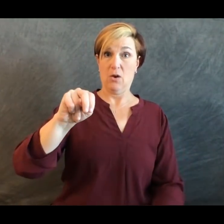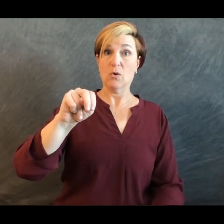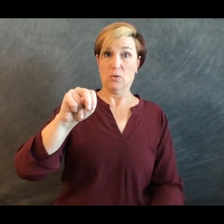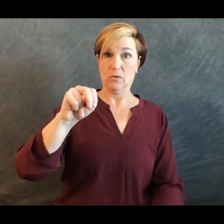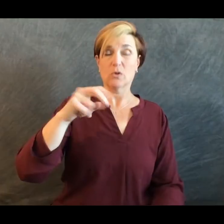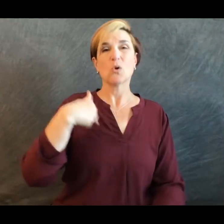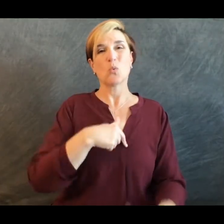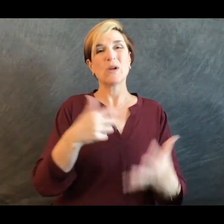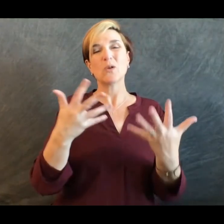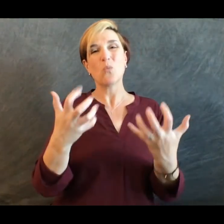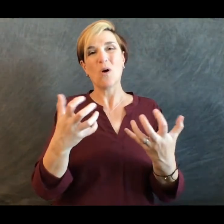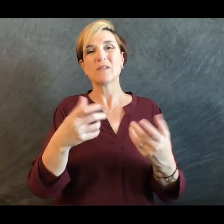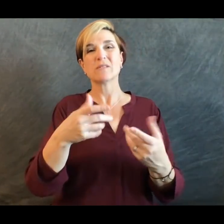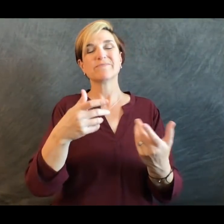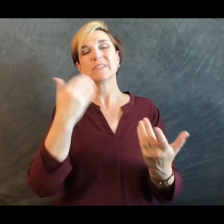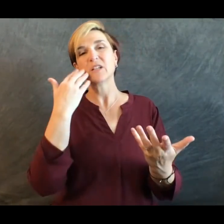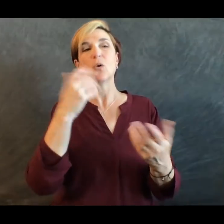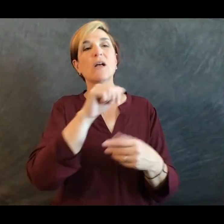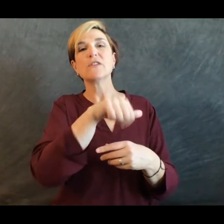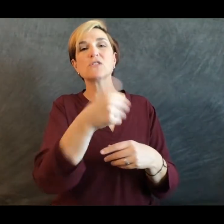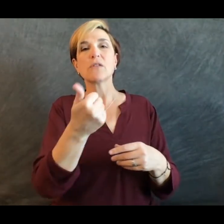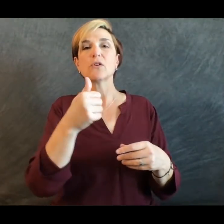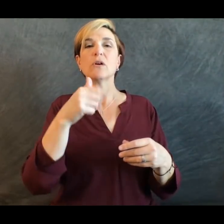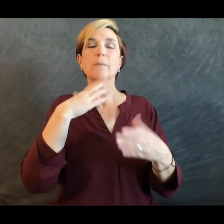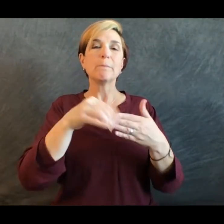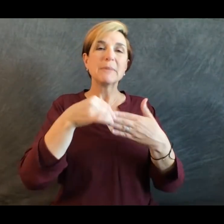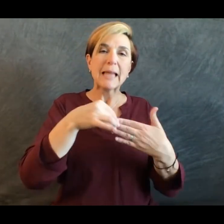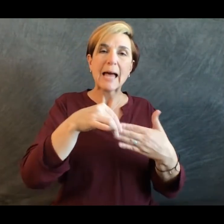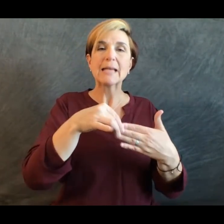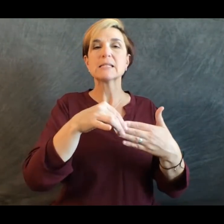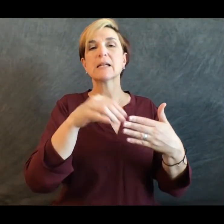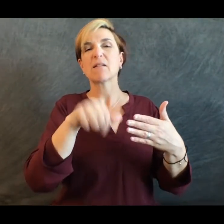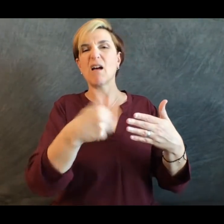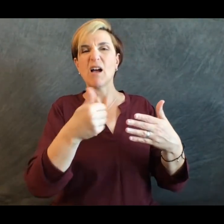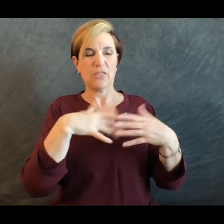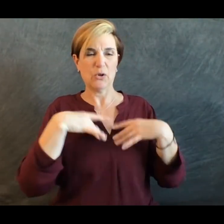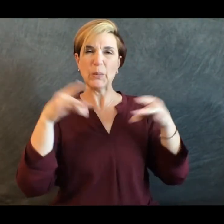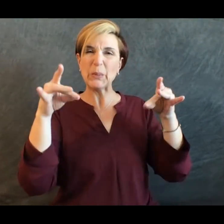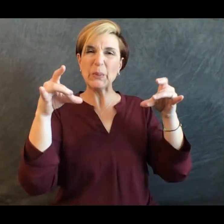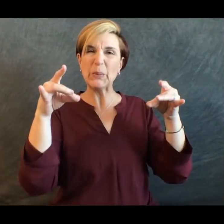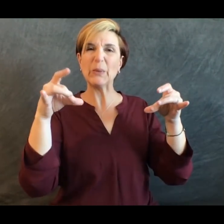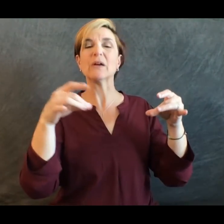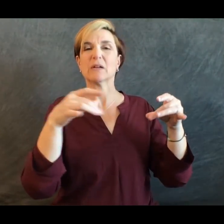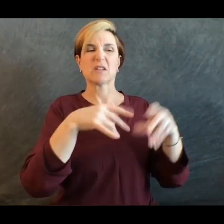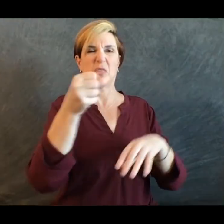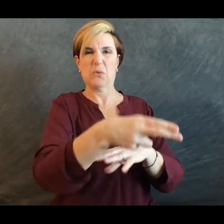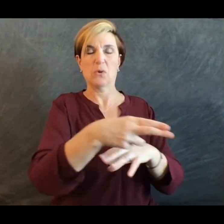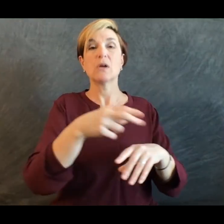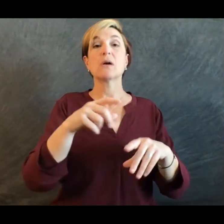types of materials and this guidance if followed can be used by manufacturers to